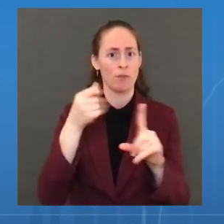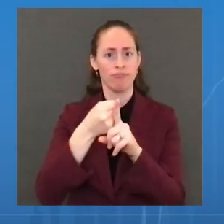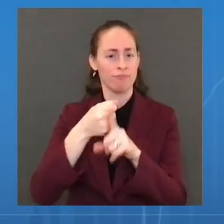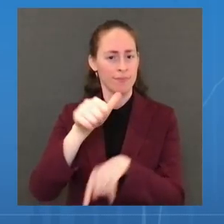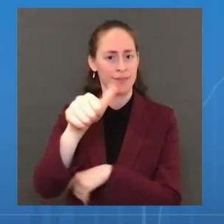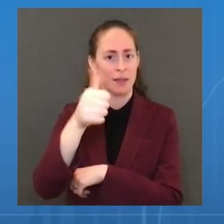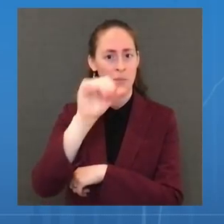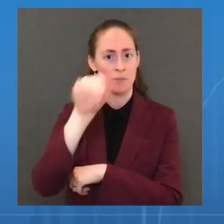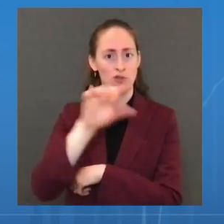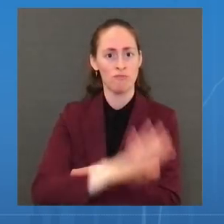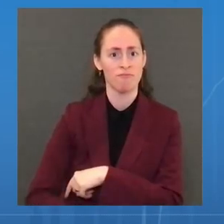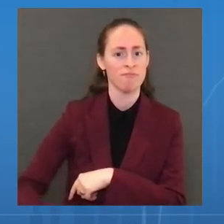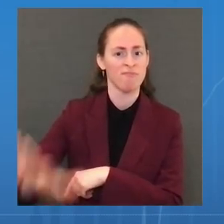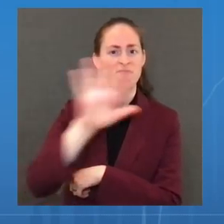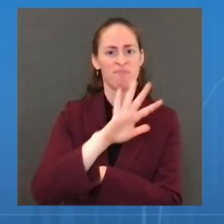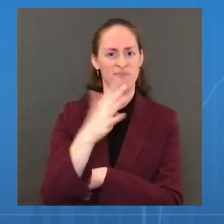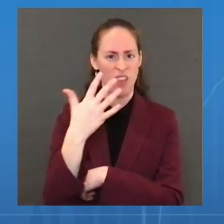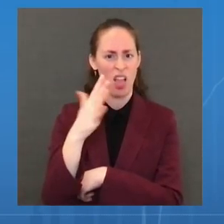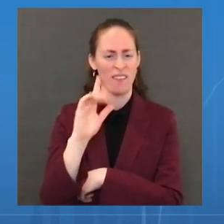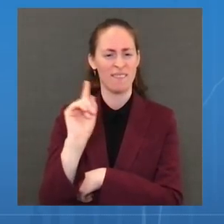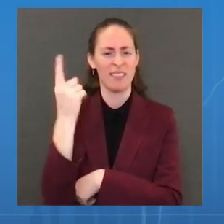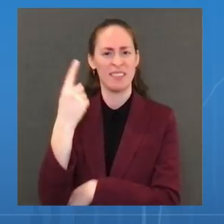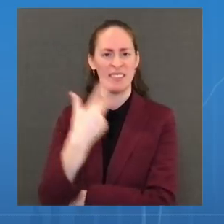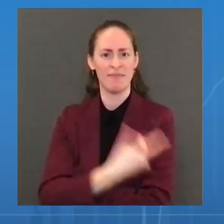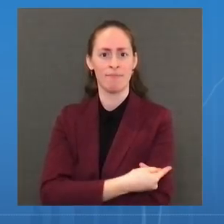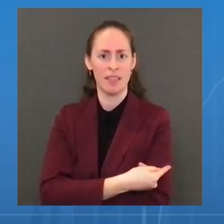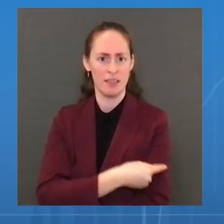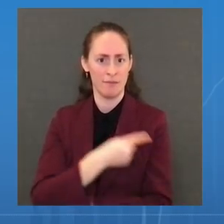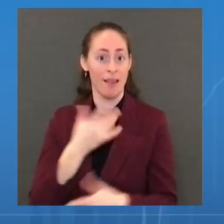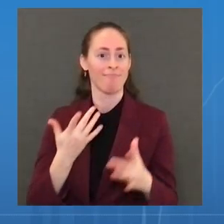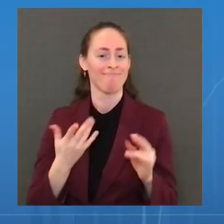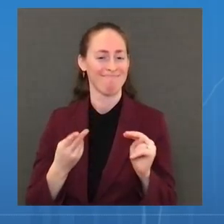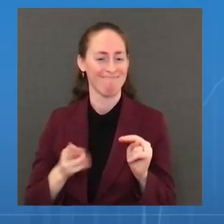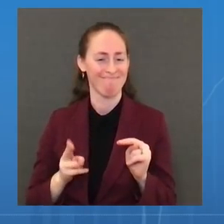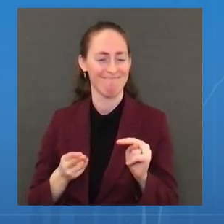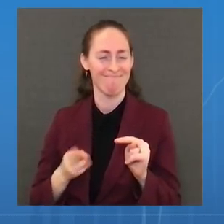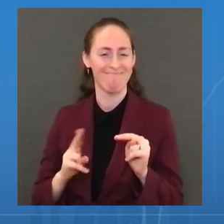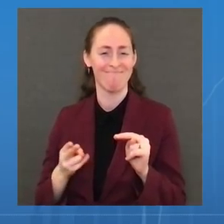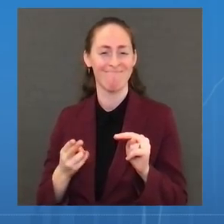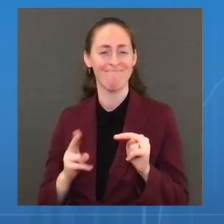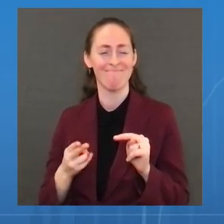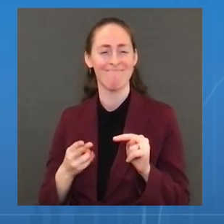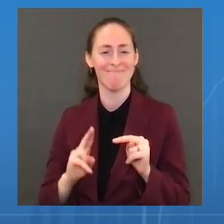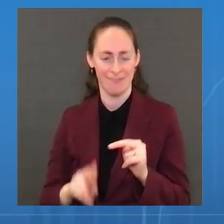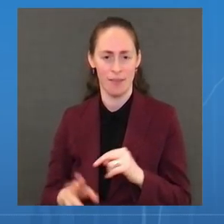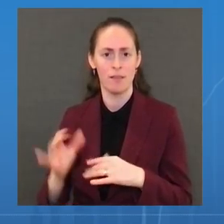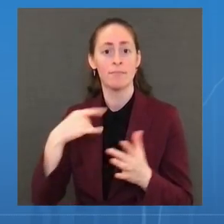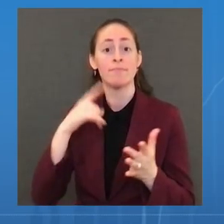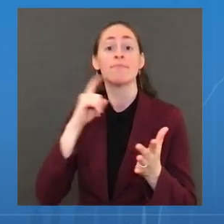that number continues to increase. We started with about 20,000 sites for adolescents --